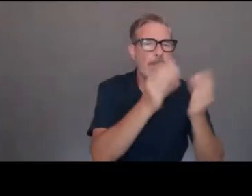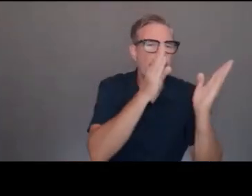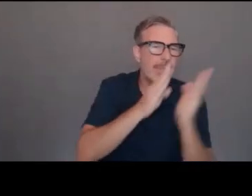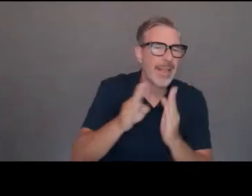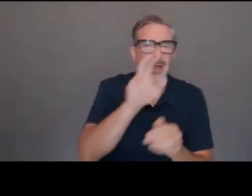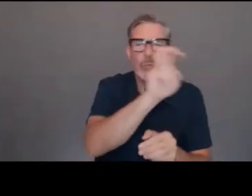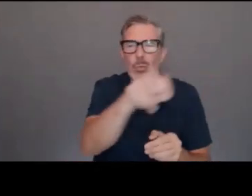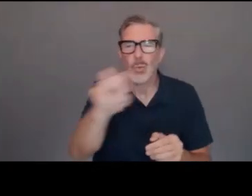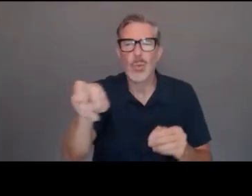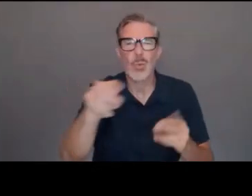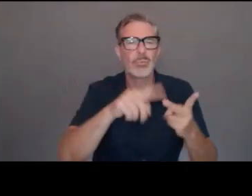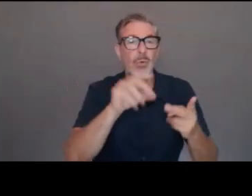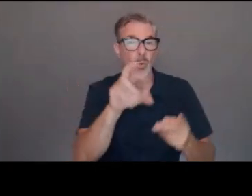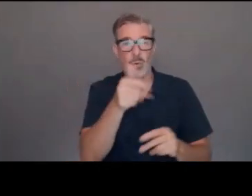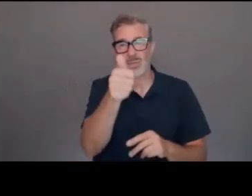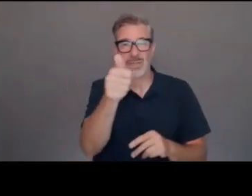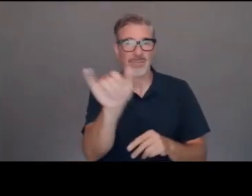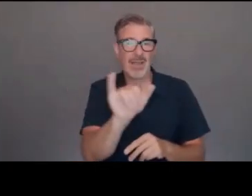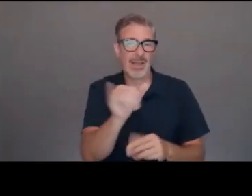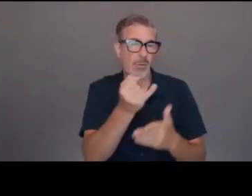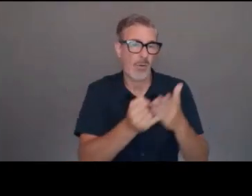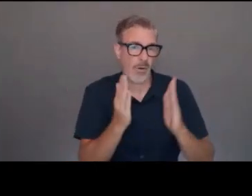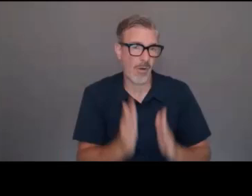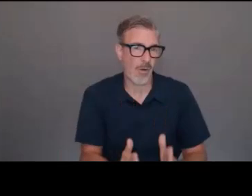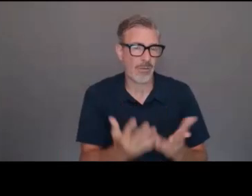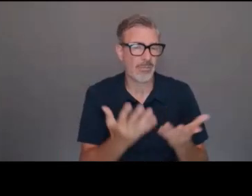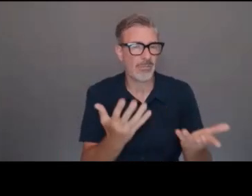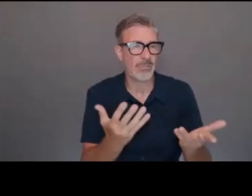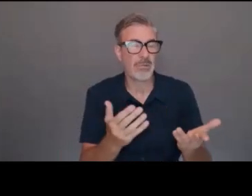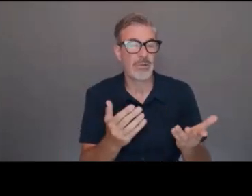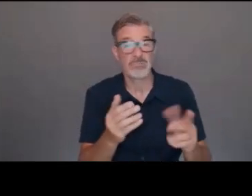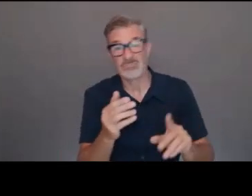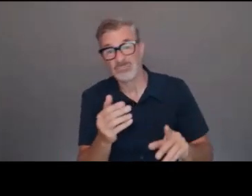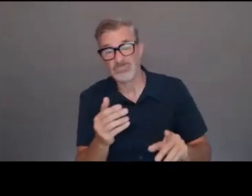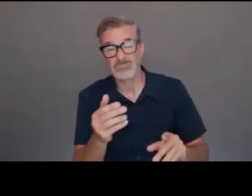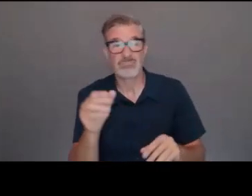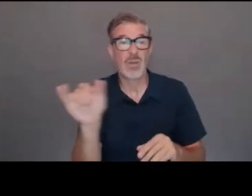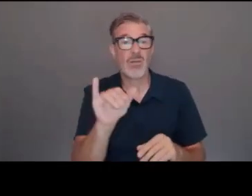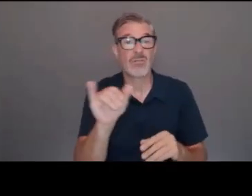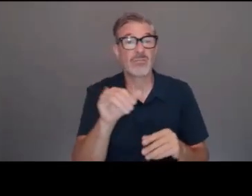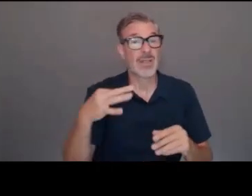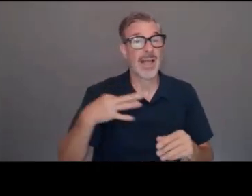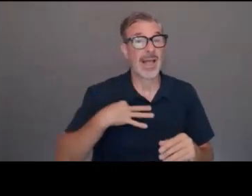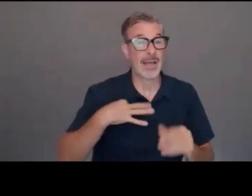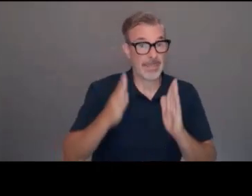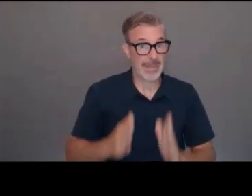And there are now sections there where an applicant will upload their support